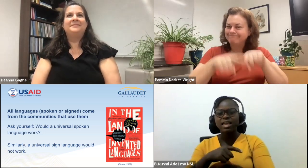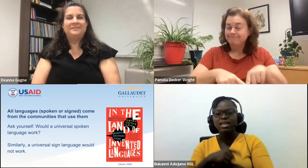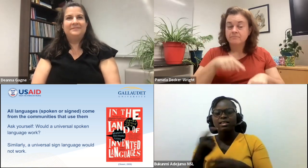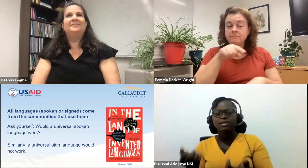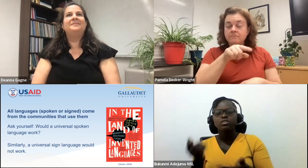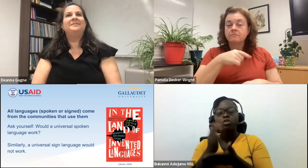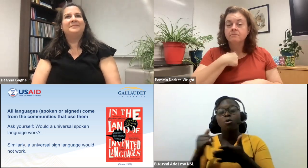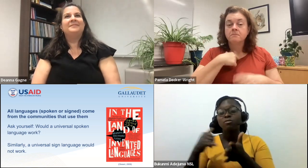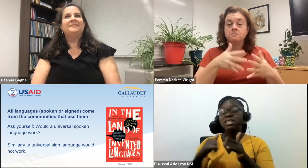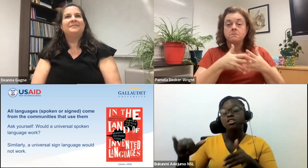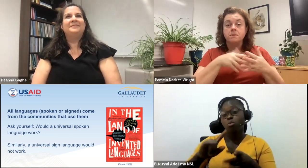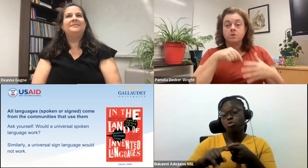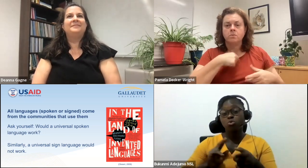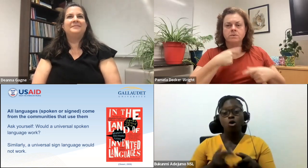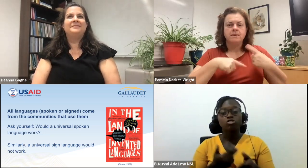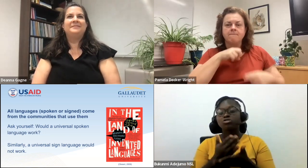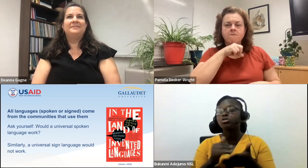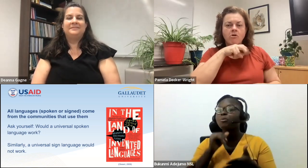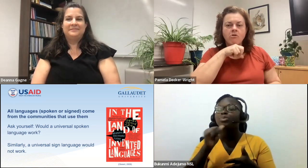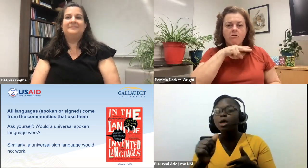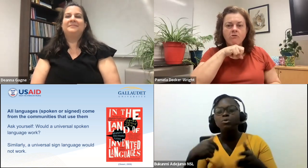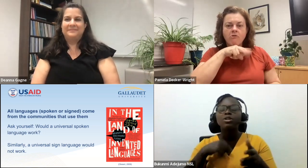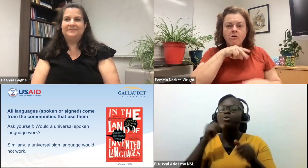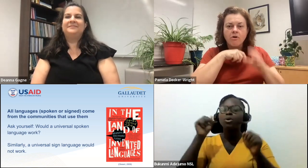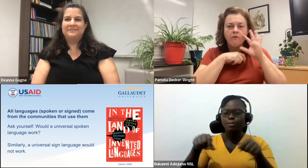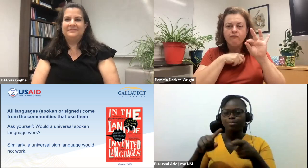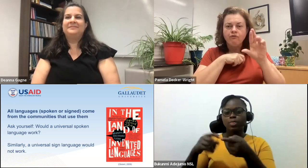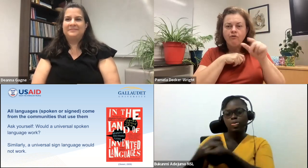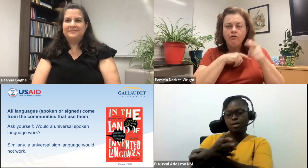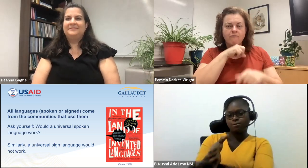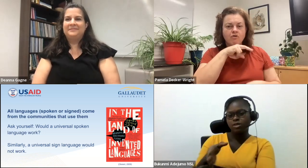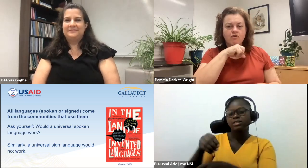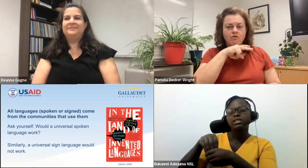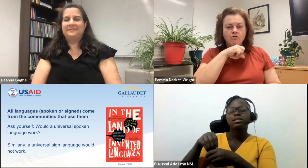Another example that is specific to culture in America. This is the time for frog.